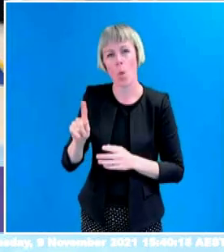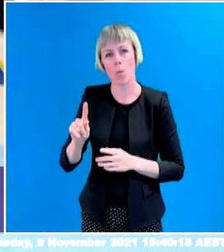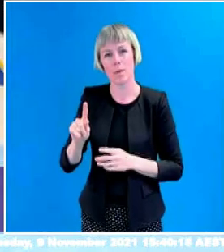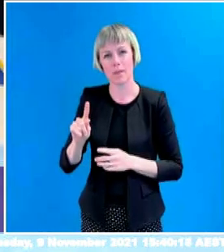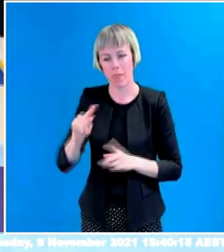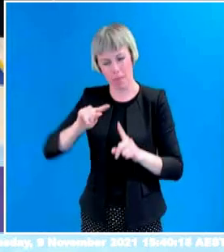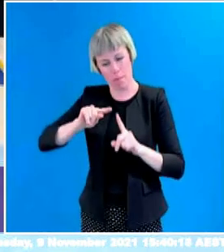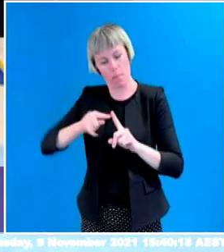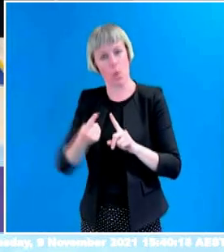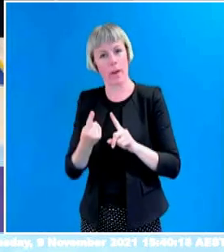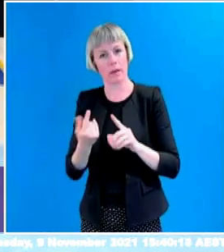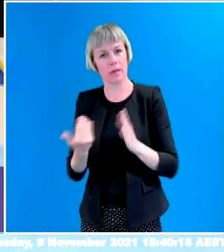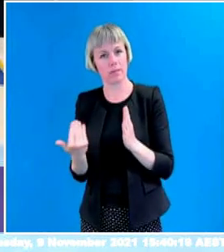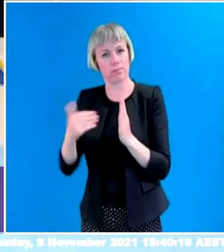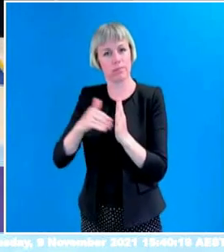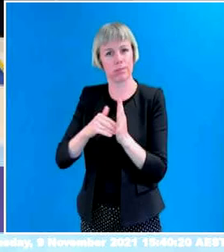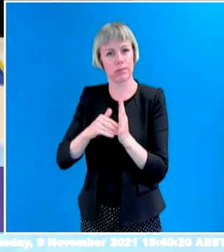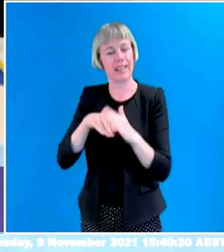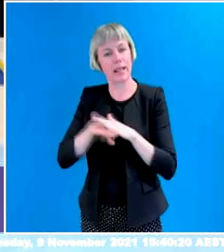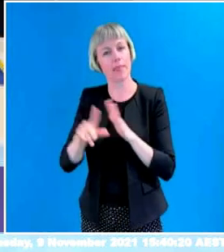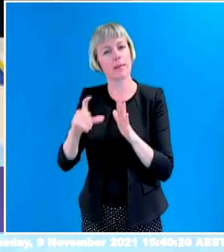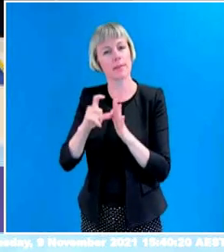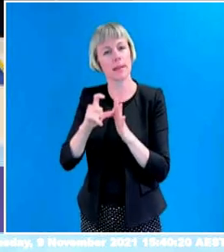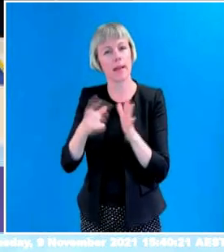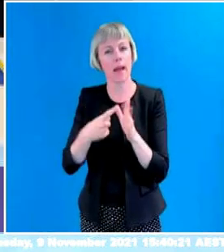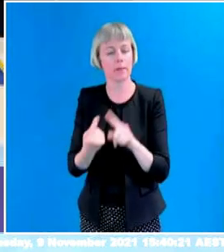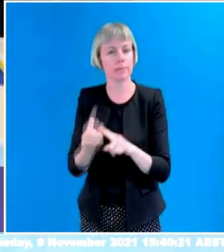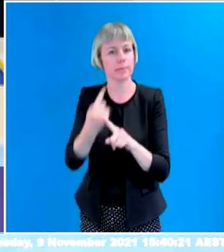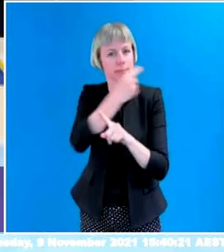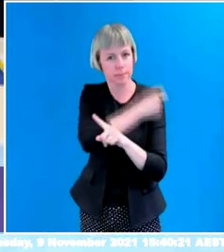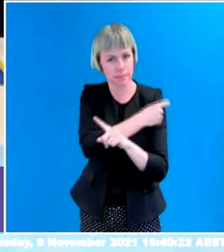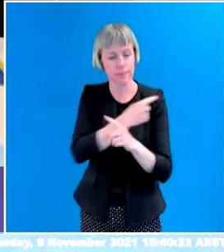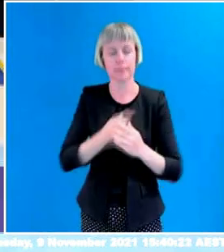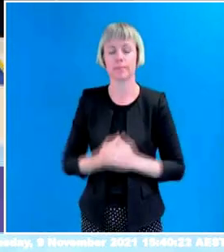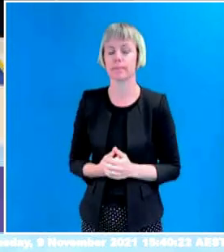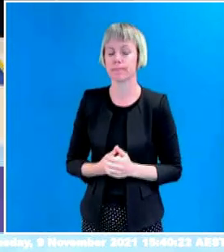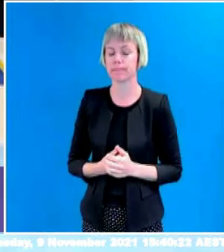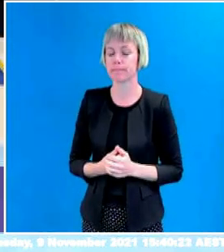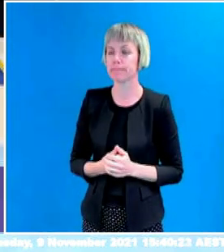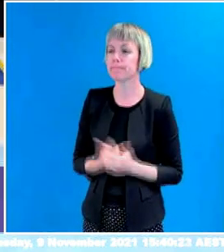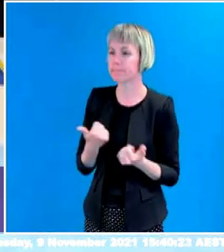These were amendments that took effect on 5 August 2009, so this is